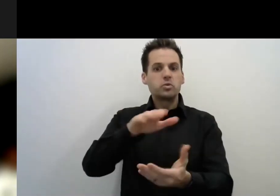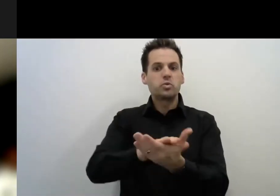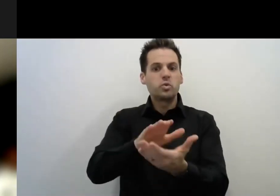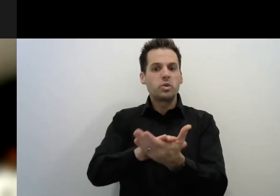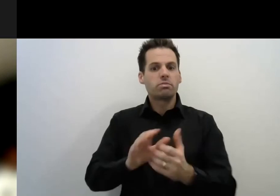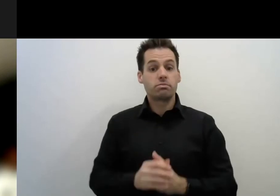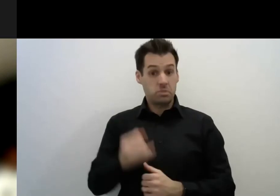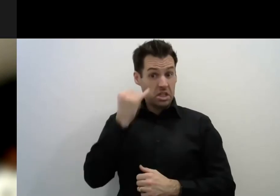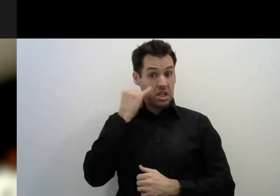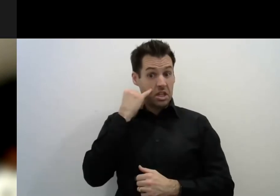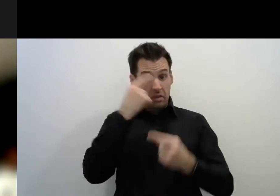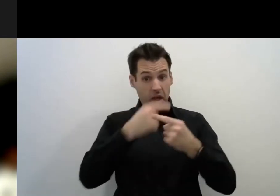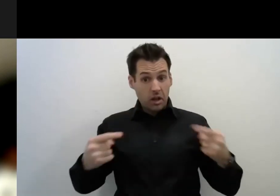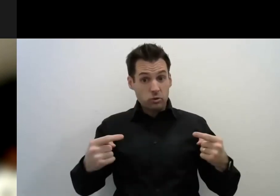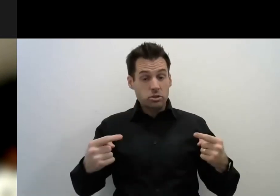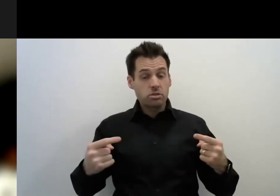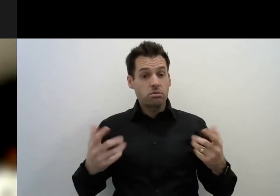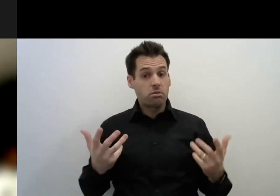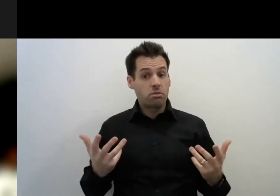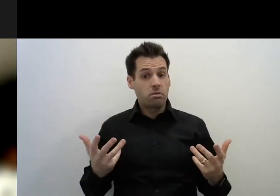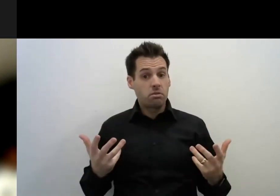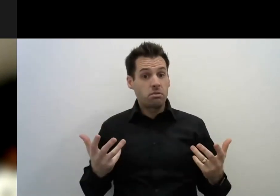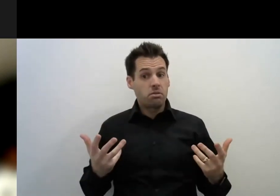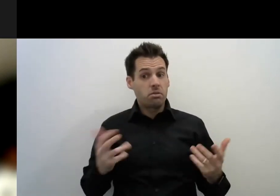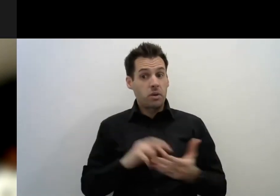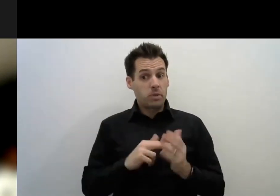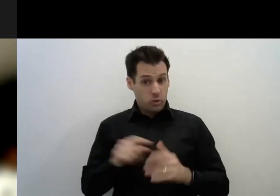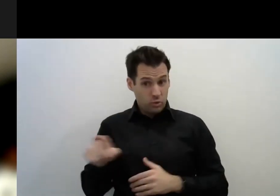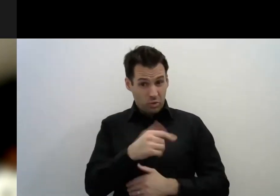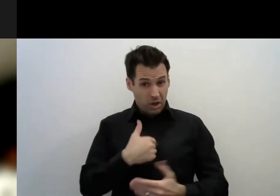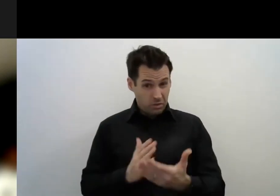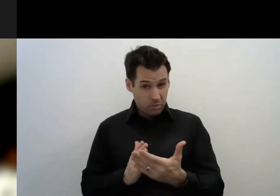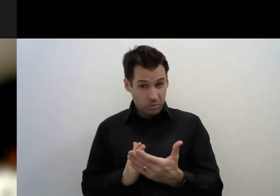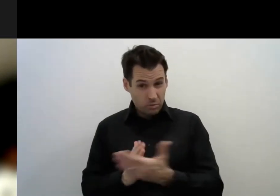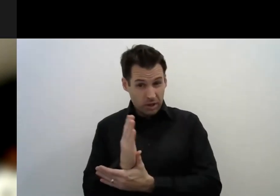in order for for you to claim that you have a right i would argue you have to prove that that